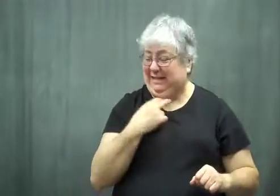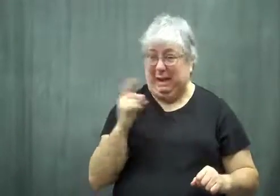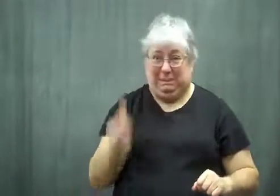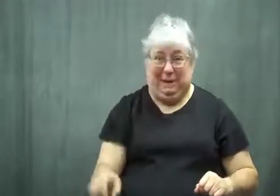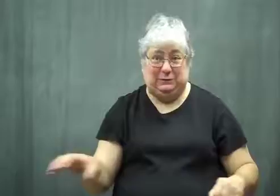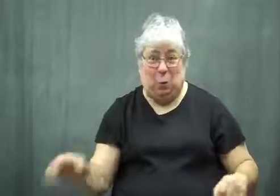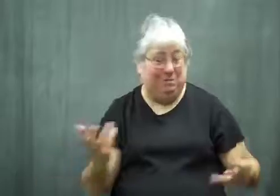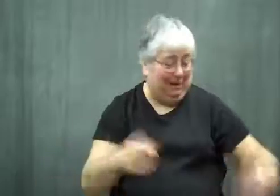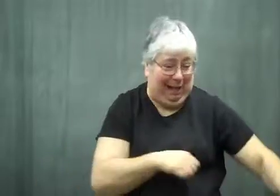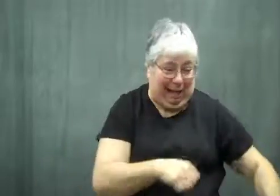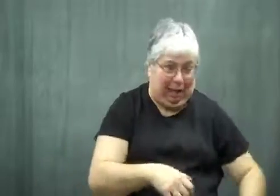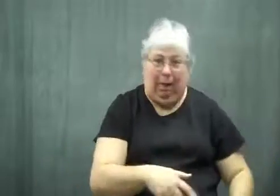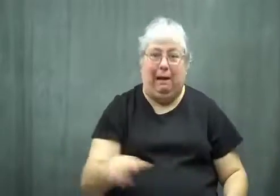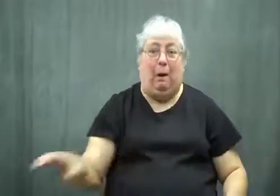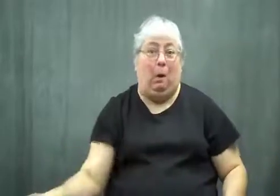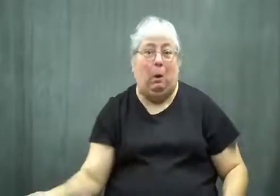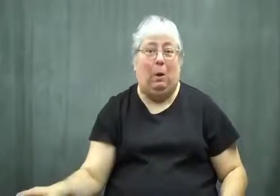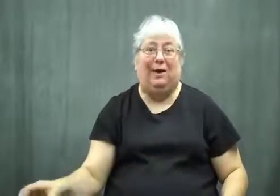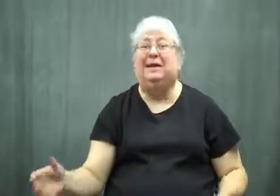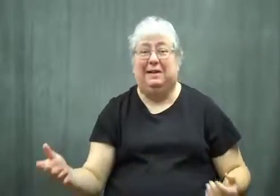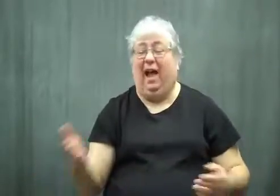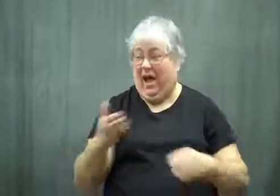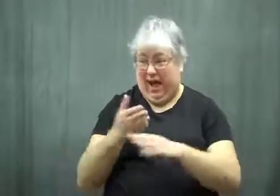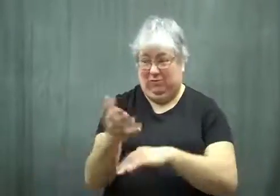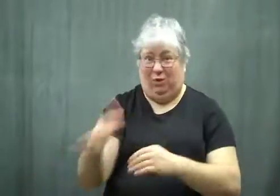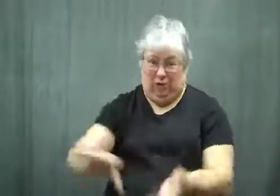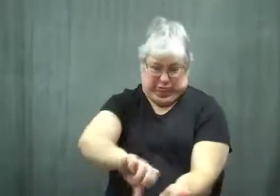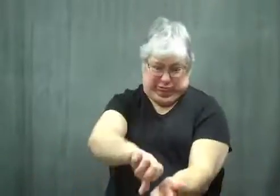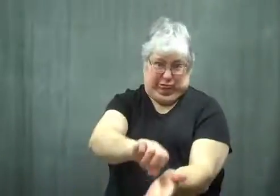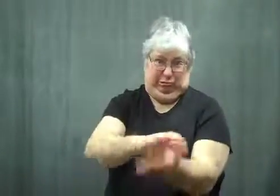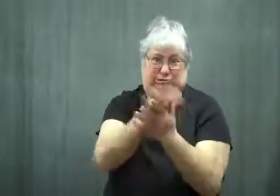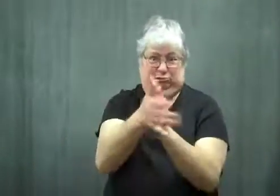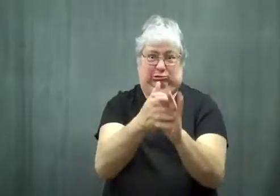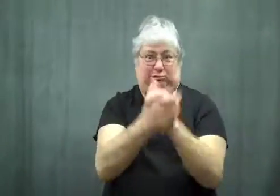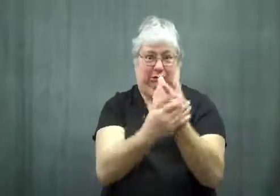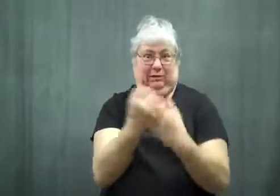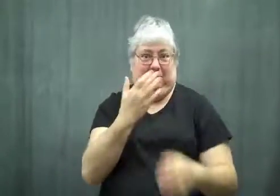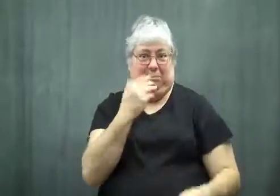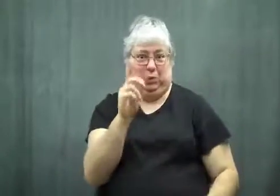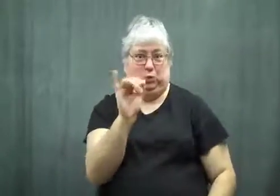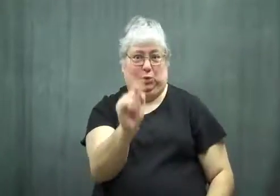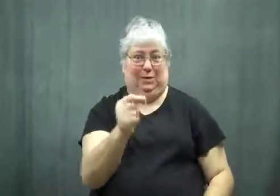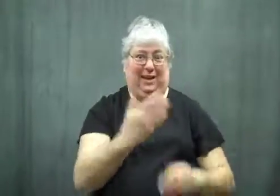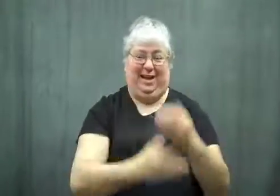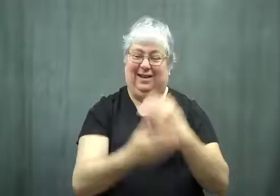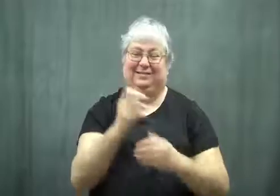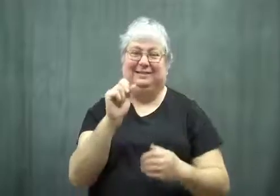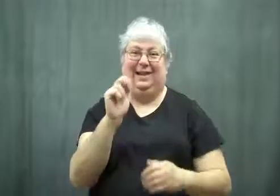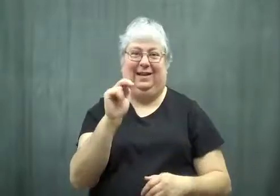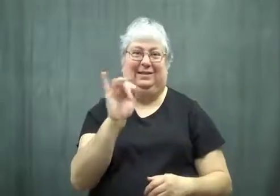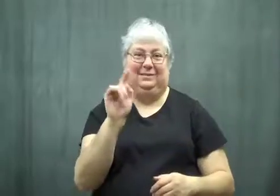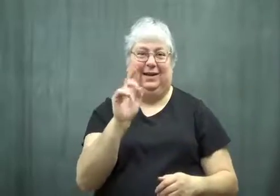If you have to hold on to them, while holding kids or something,